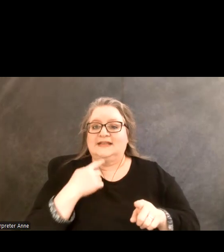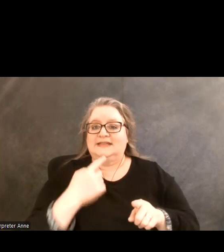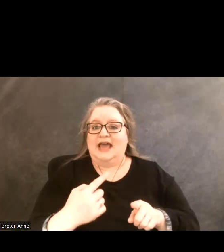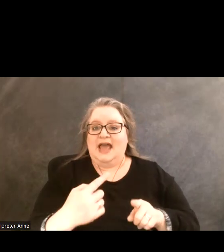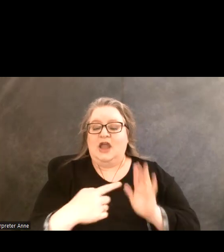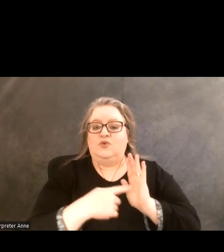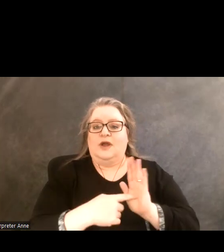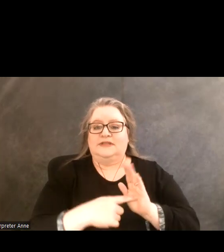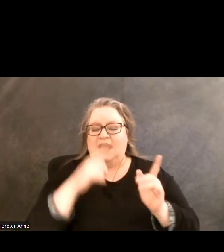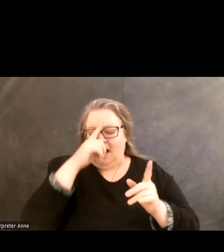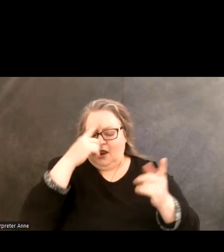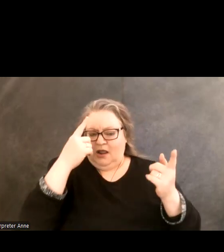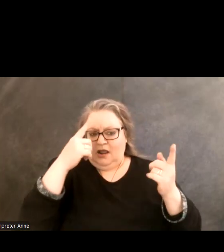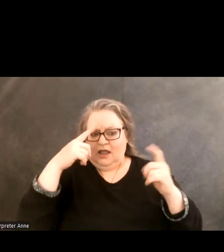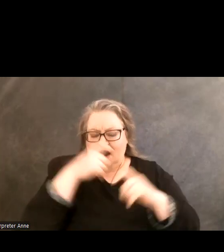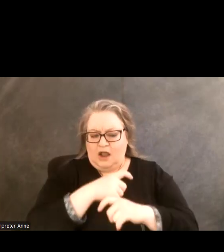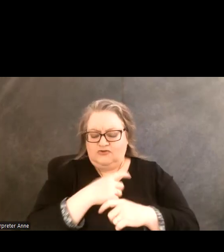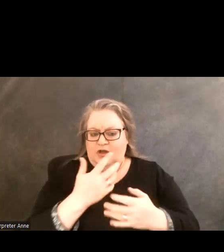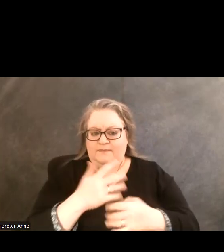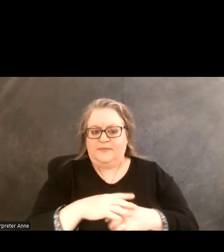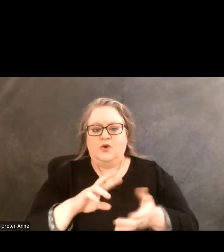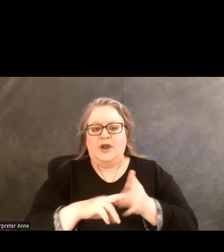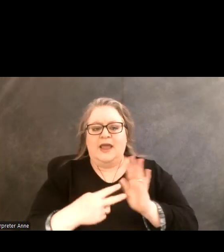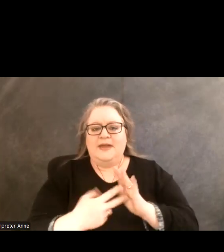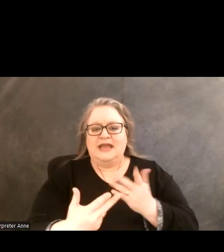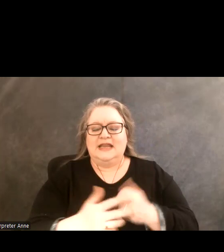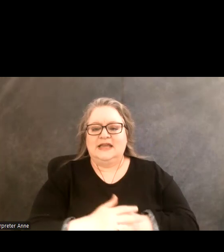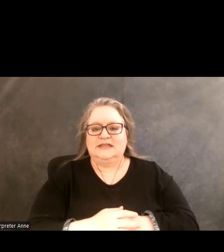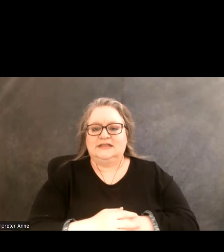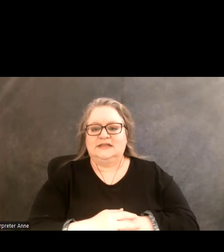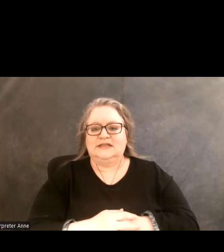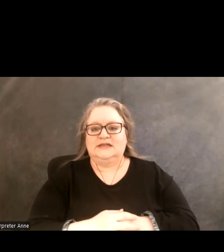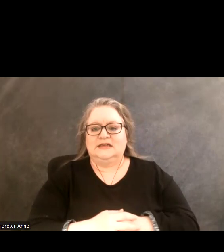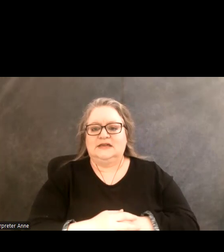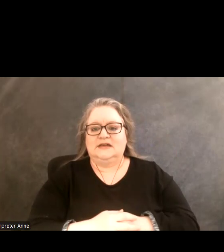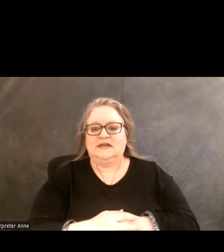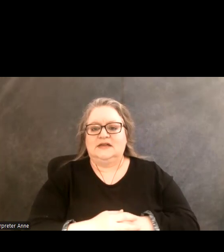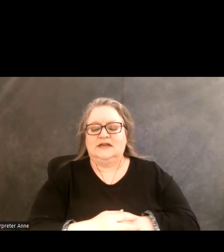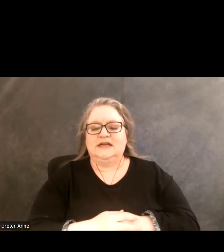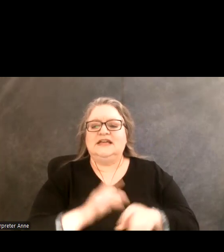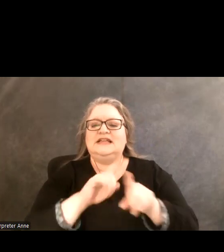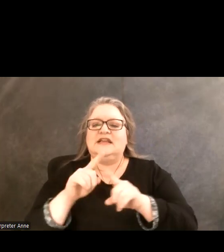Conundrums," I mean by that is that different access needs can